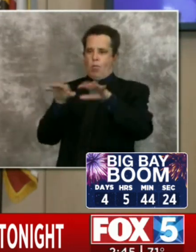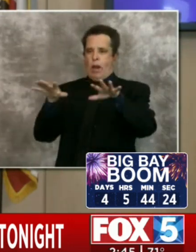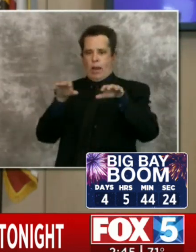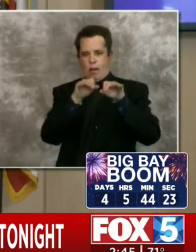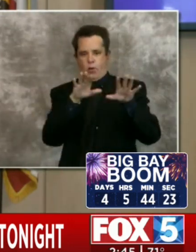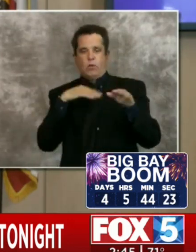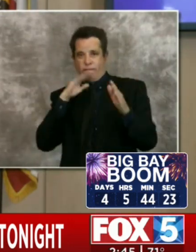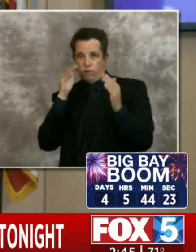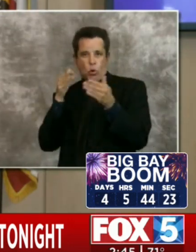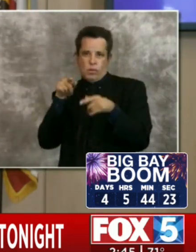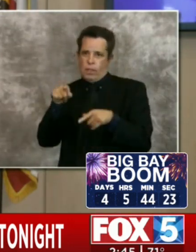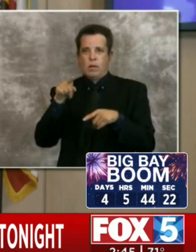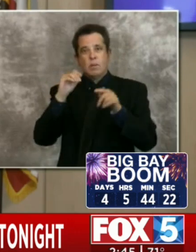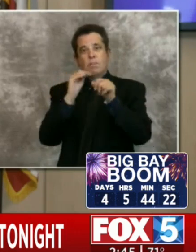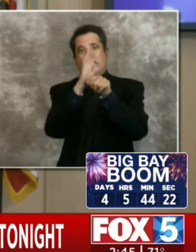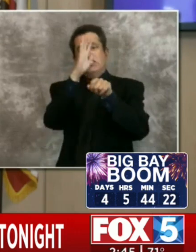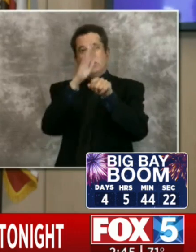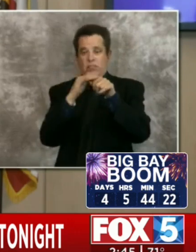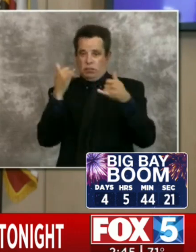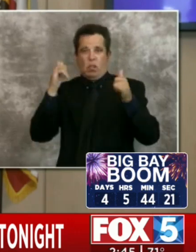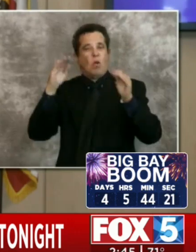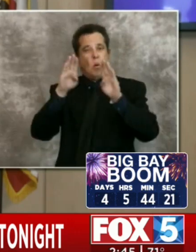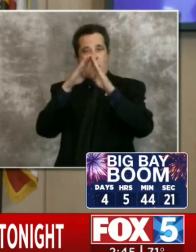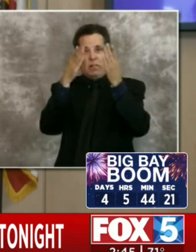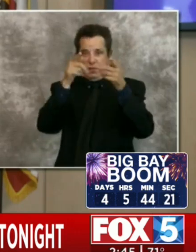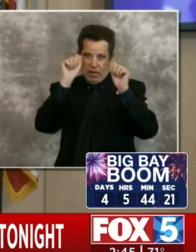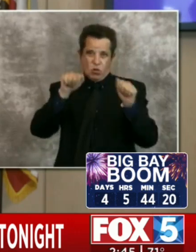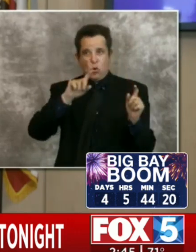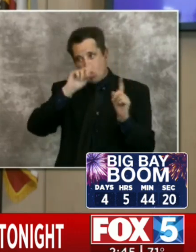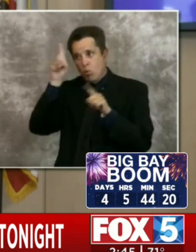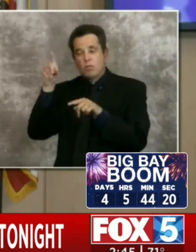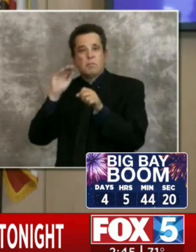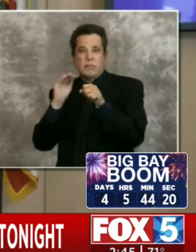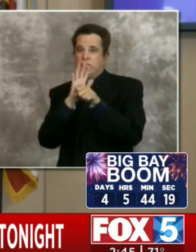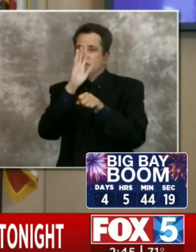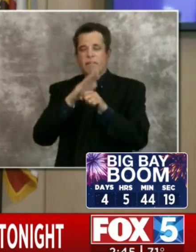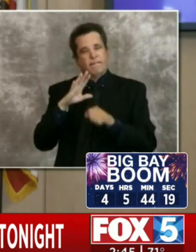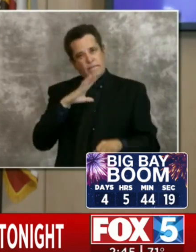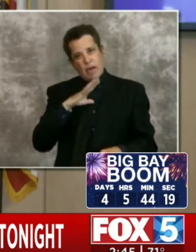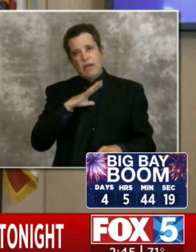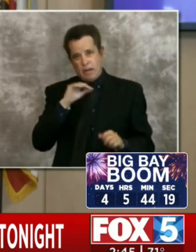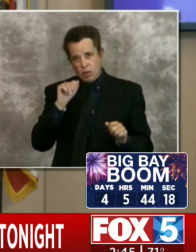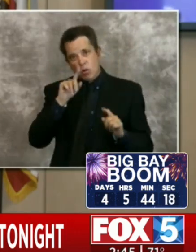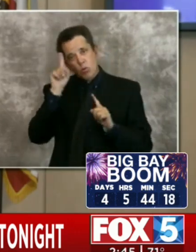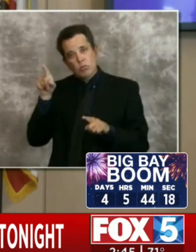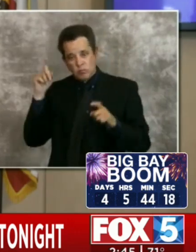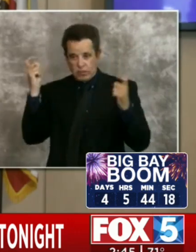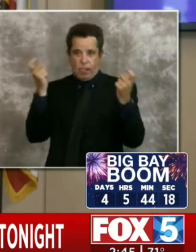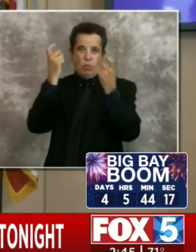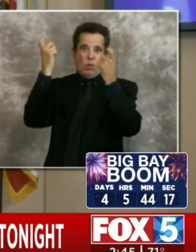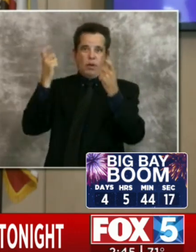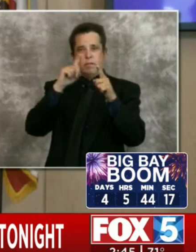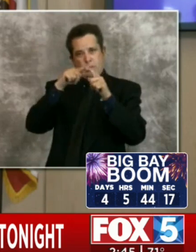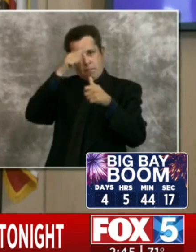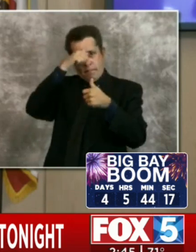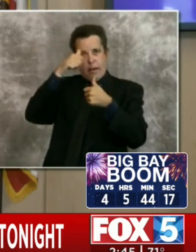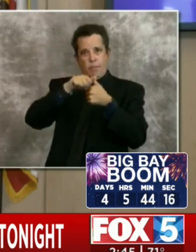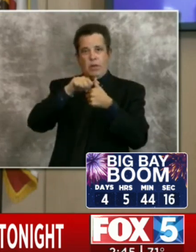TO REMIND PEOPLE THAT THESE FUTURES ARE TARGETED THE AREA WHERE WE'VE SEEN THE BIGGEST OUTBREAKS. WE HAVE NOT CLOSED BEACHES SO YOU'RE STILL ABLE